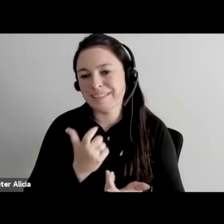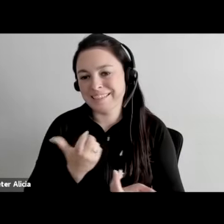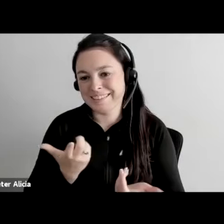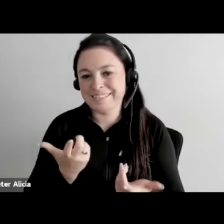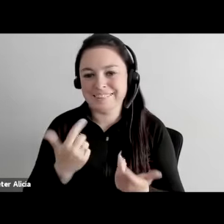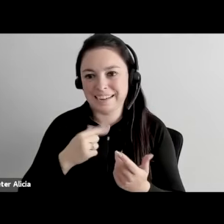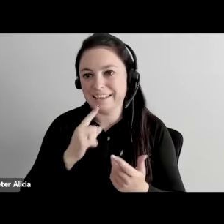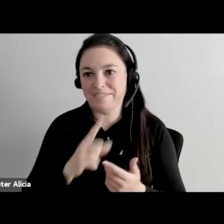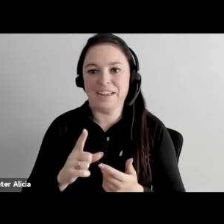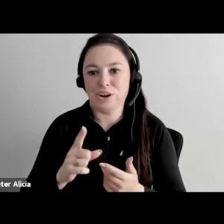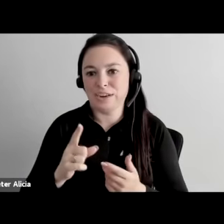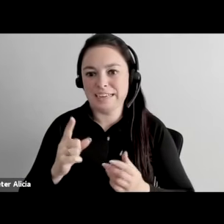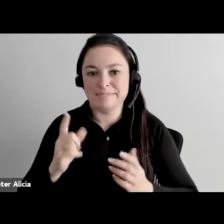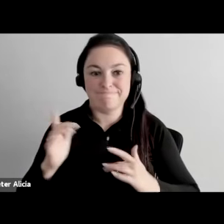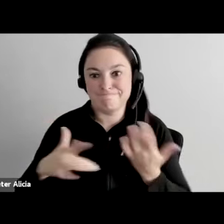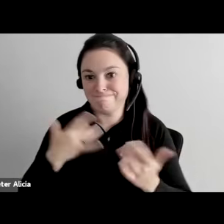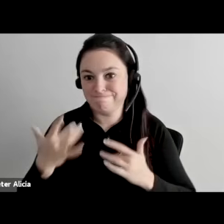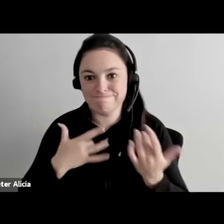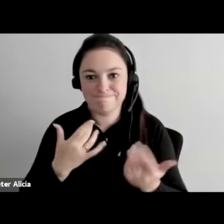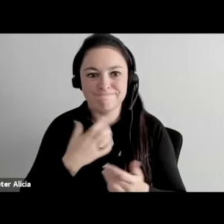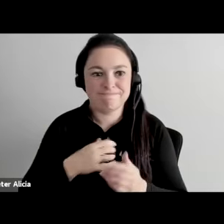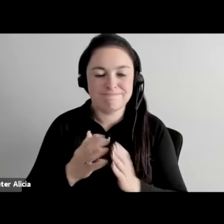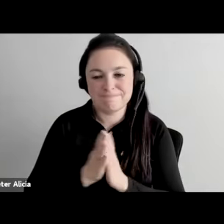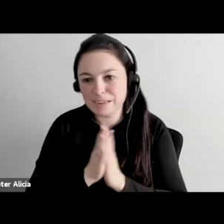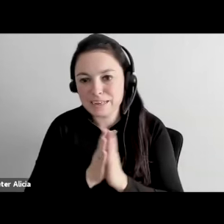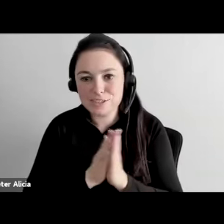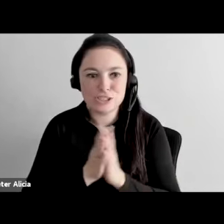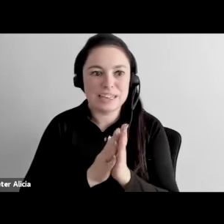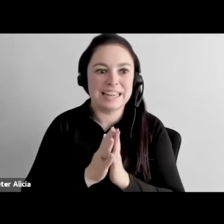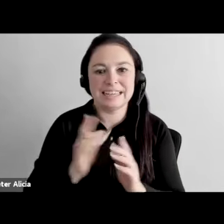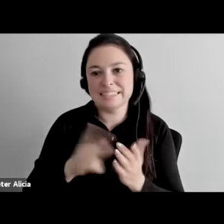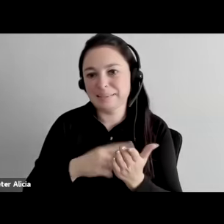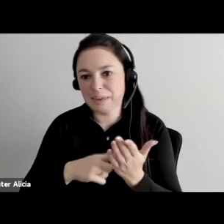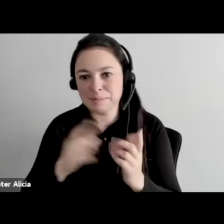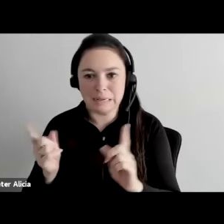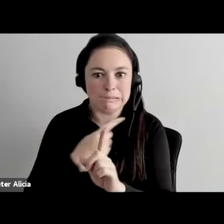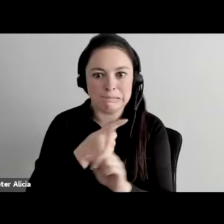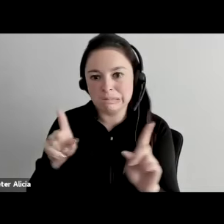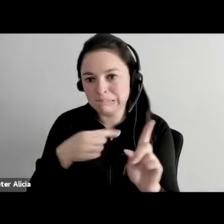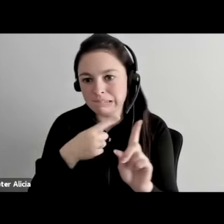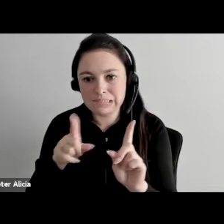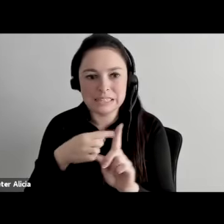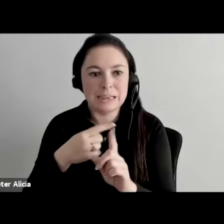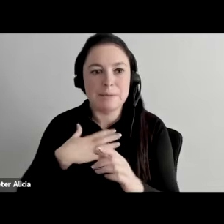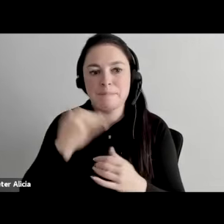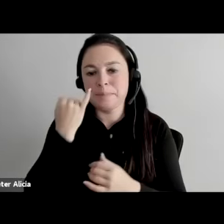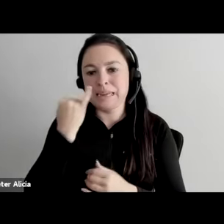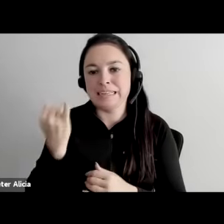And so I tend to get animated and ping pong around on ideas. This helps me stay grounded.